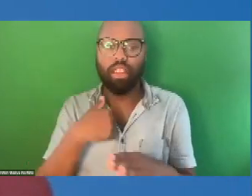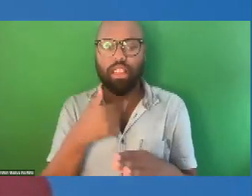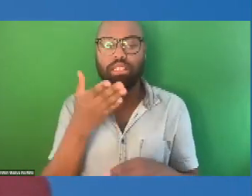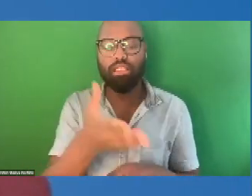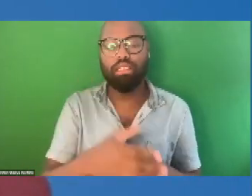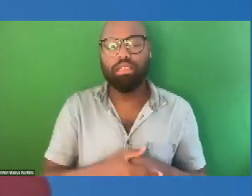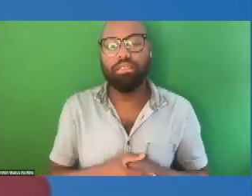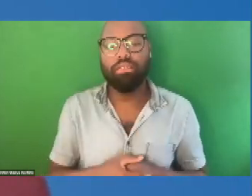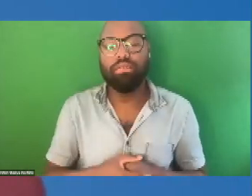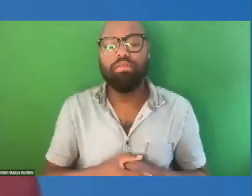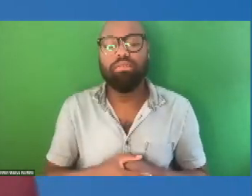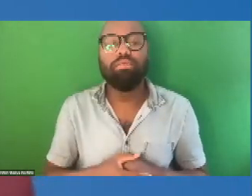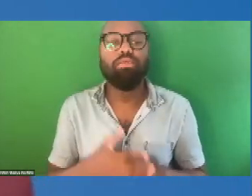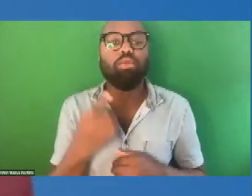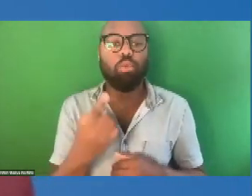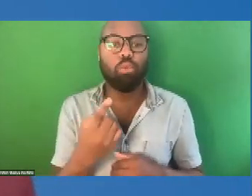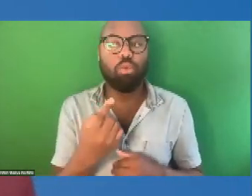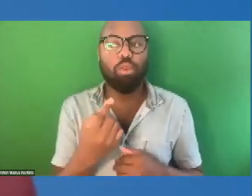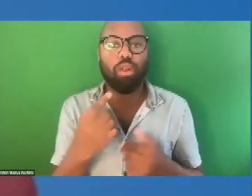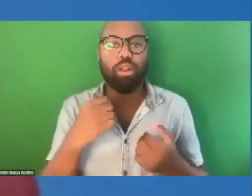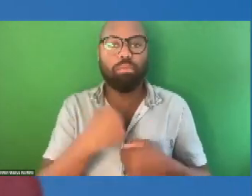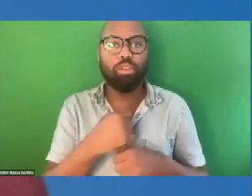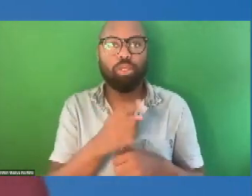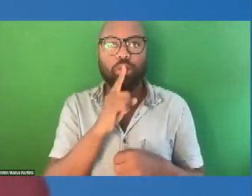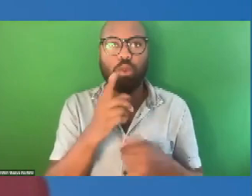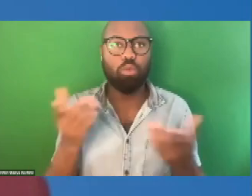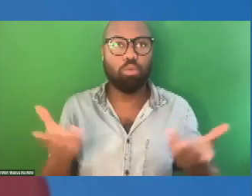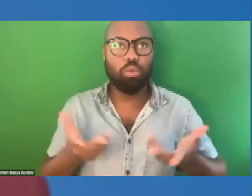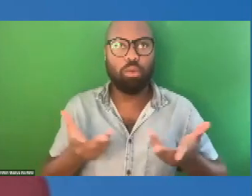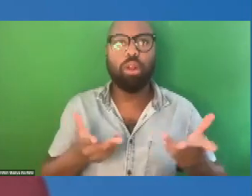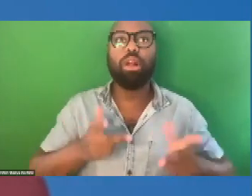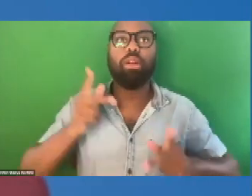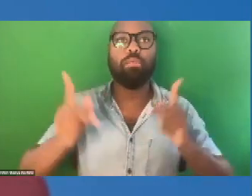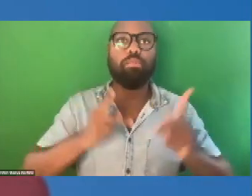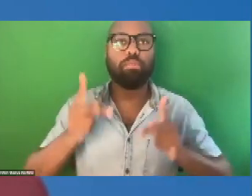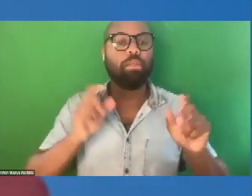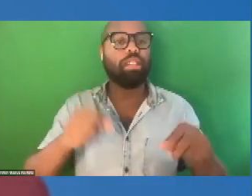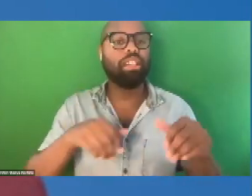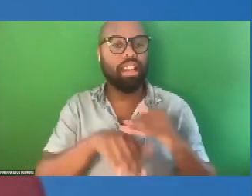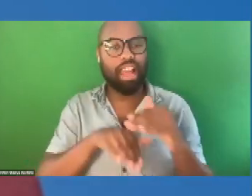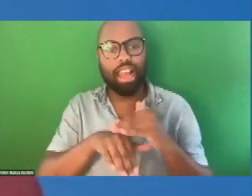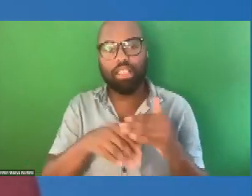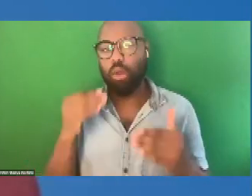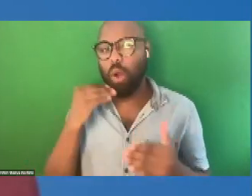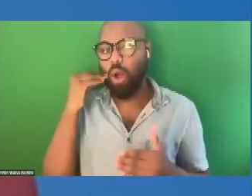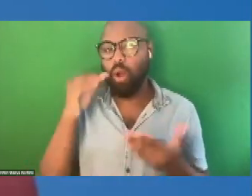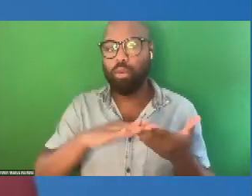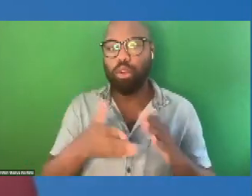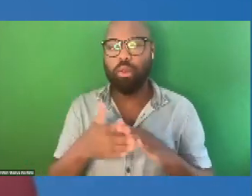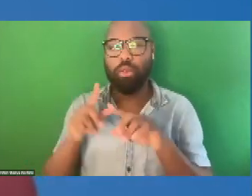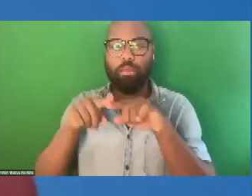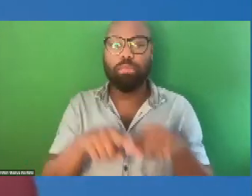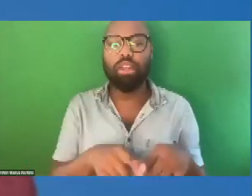that people can access home and community based services promptly when